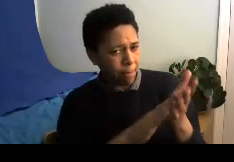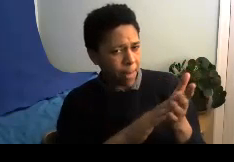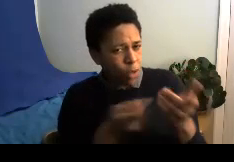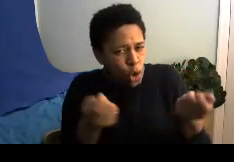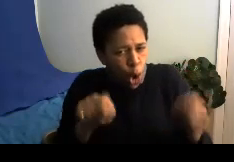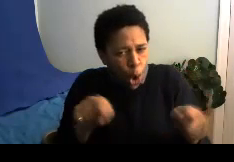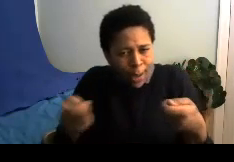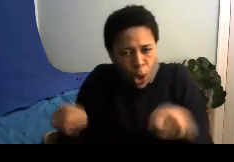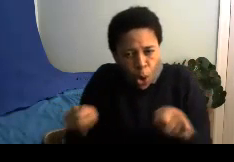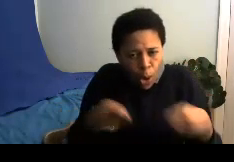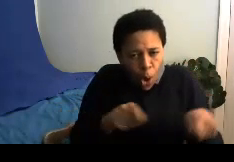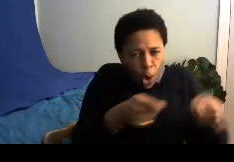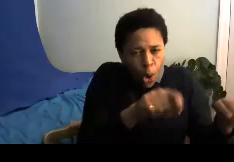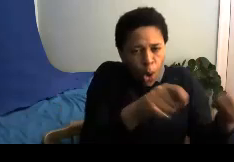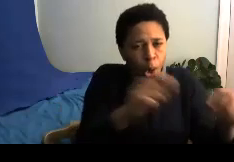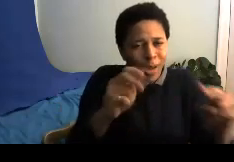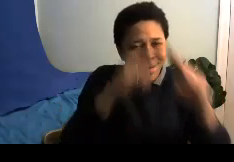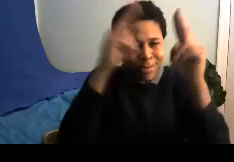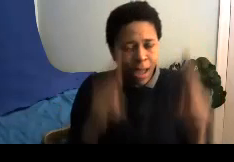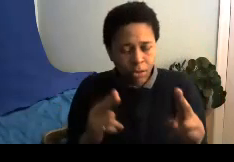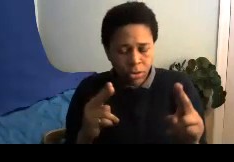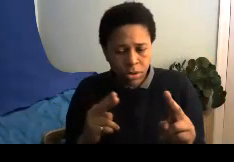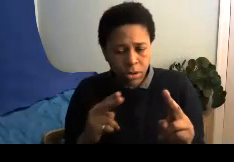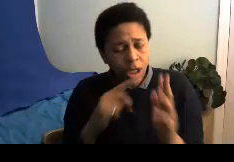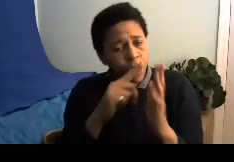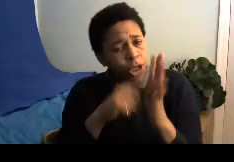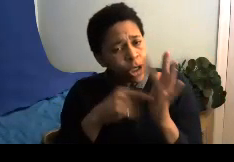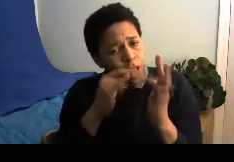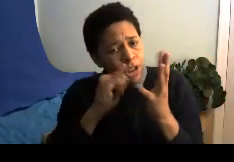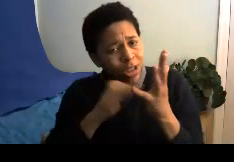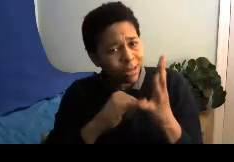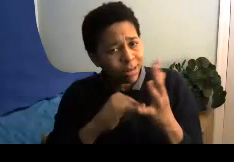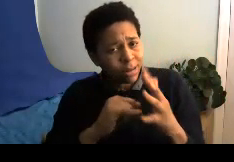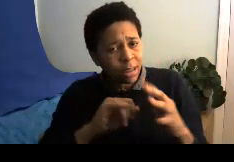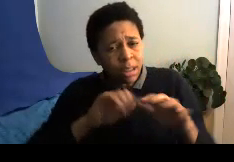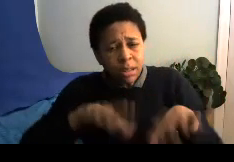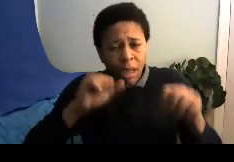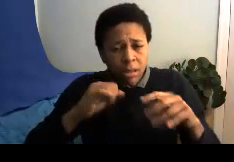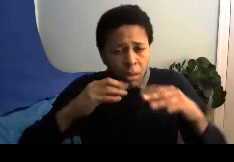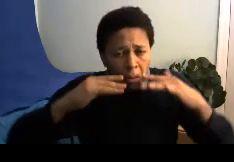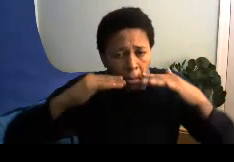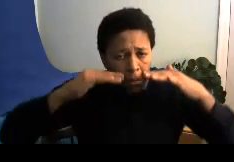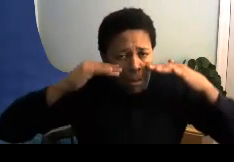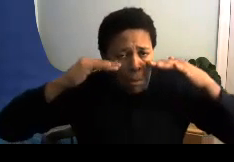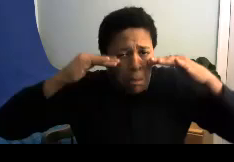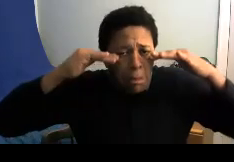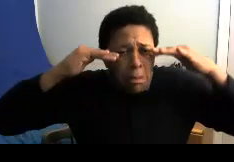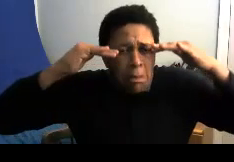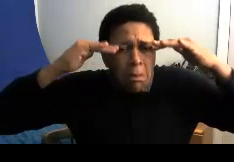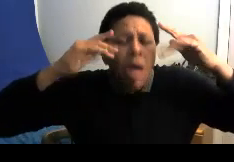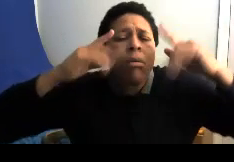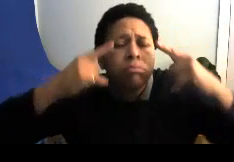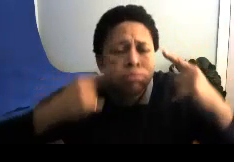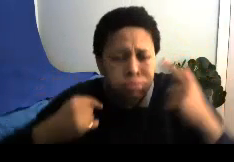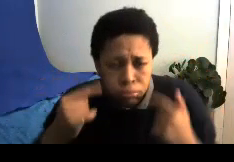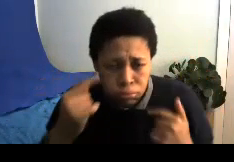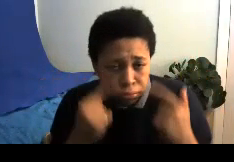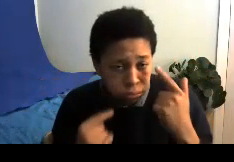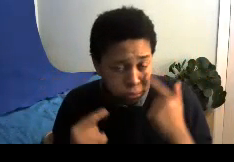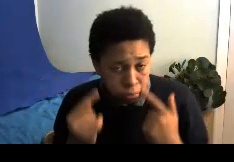unexpectedly to himself, started to cry. Sorry, he said. I'm